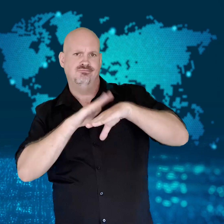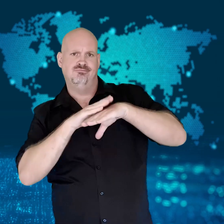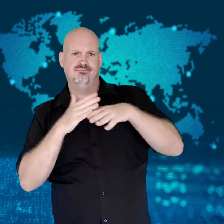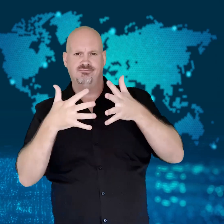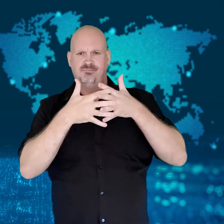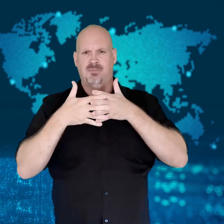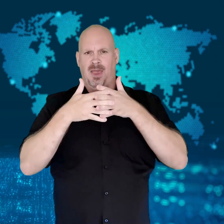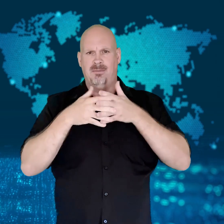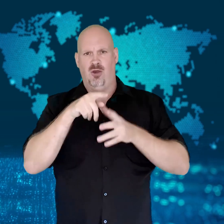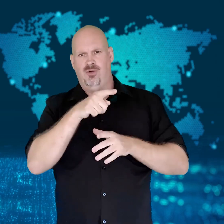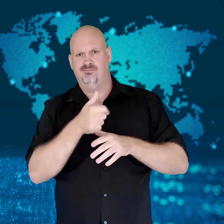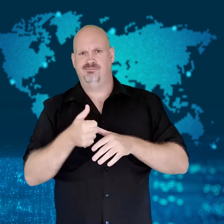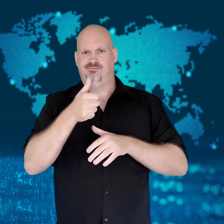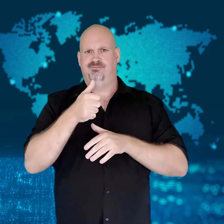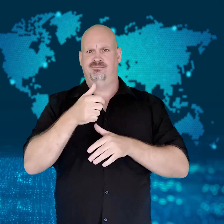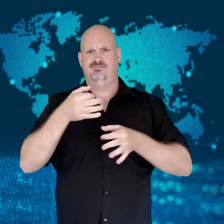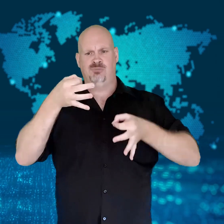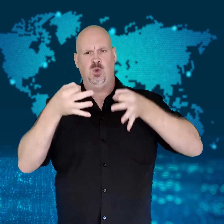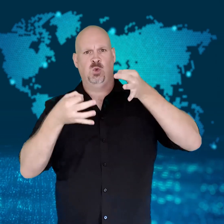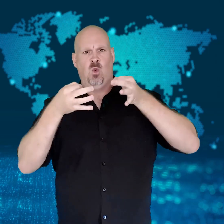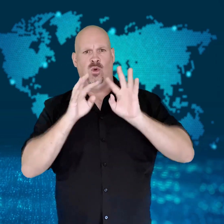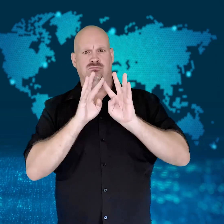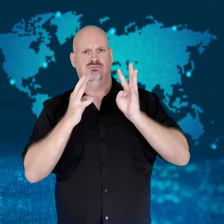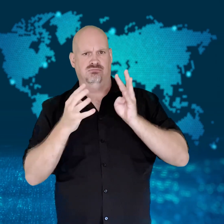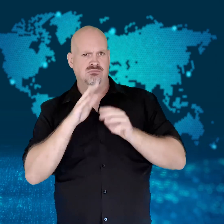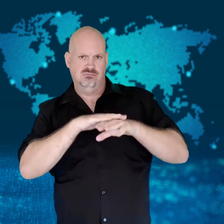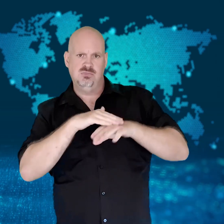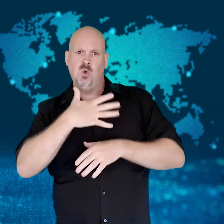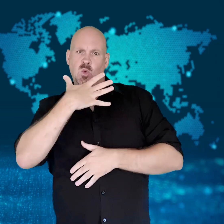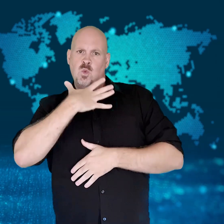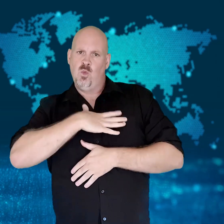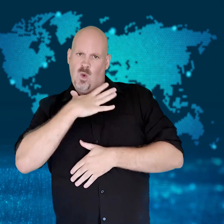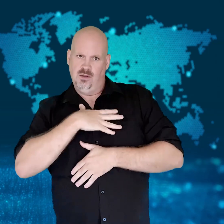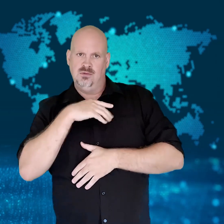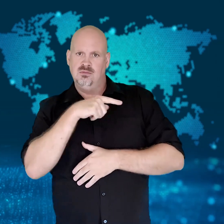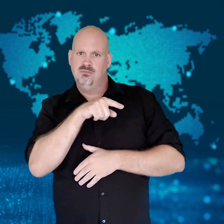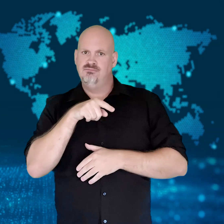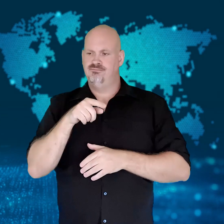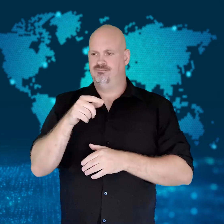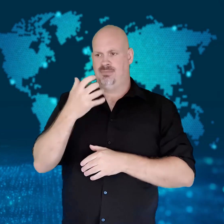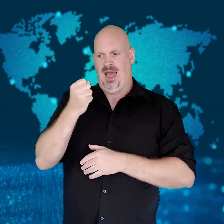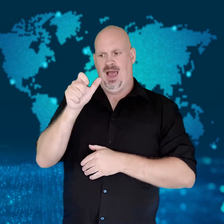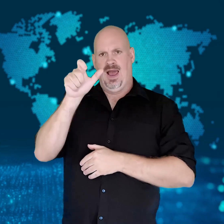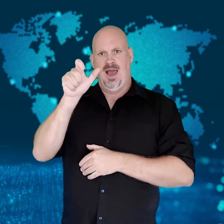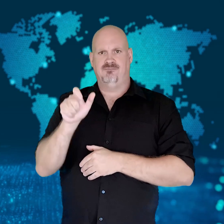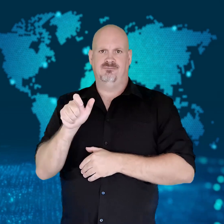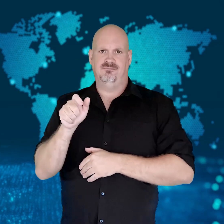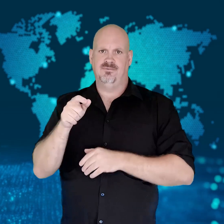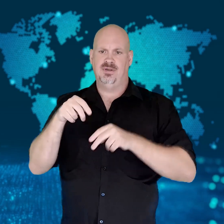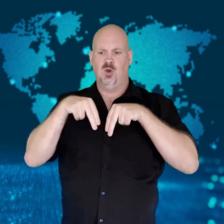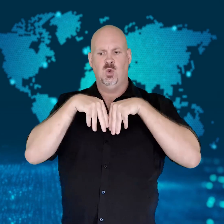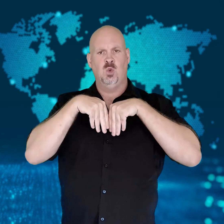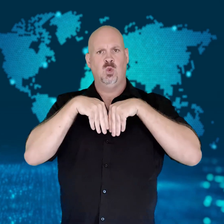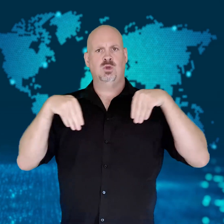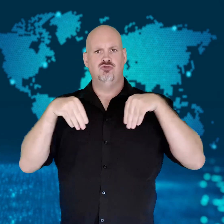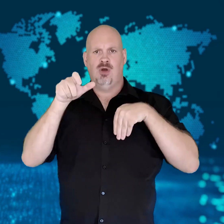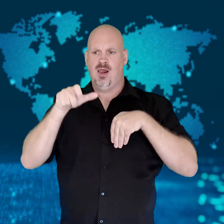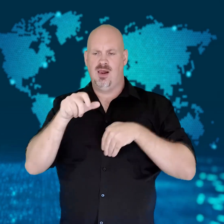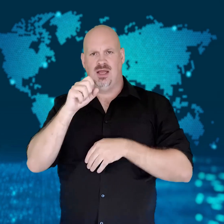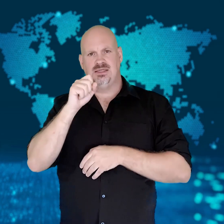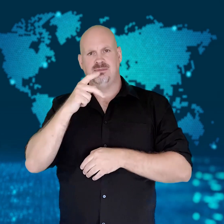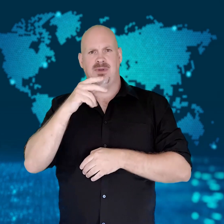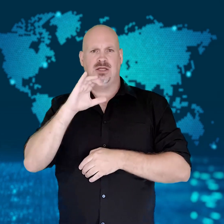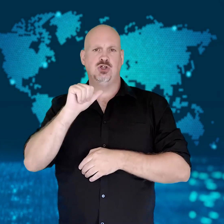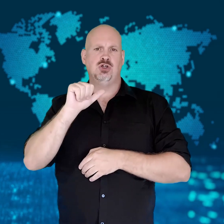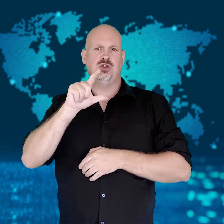documents until a neutral "special master" could be appointed to inspect